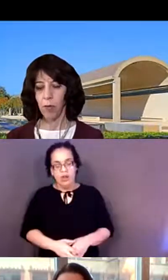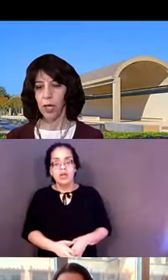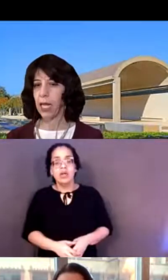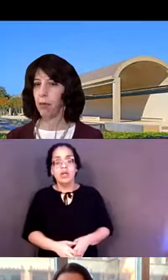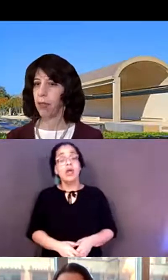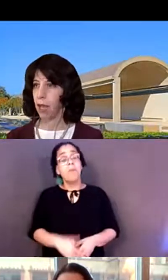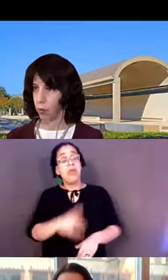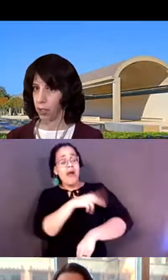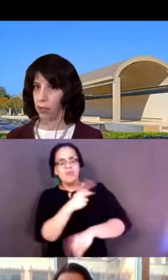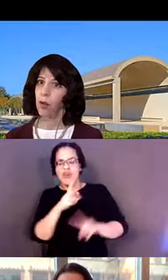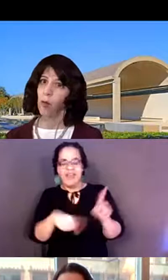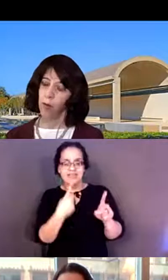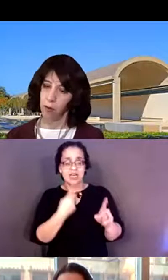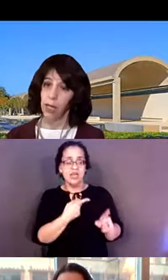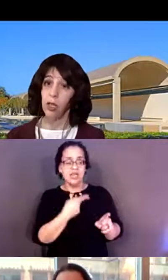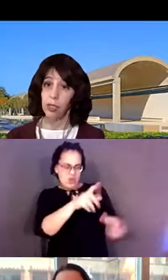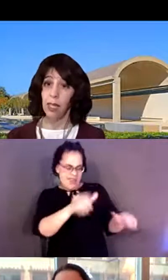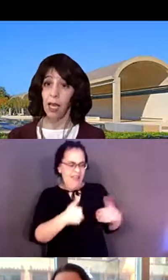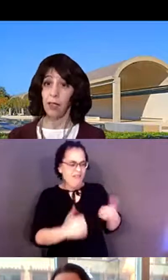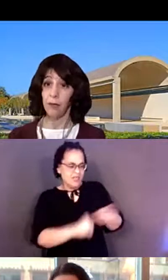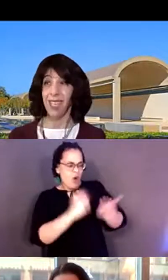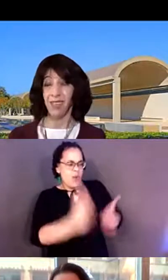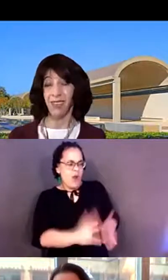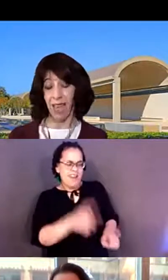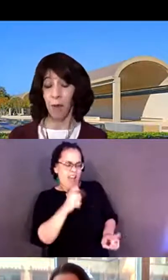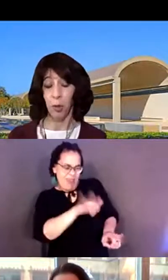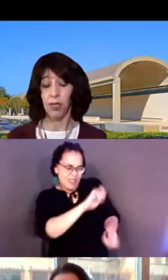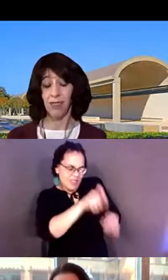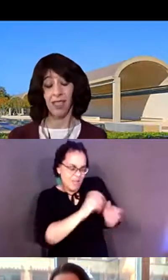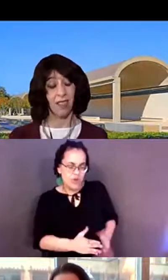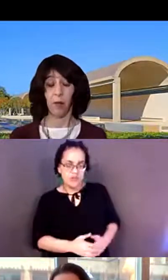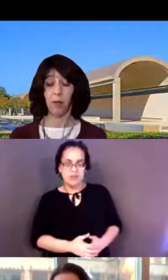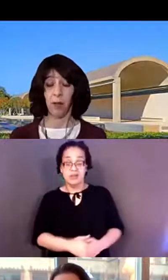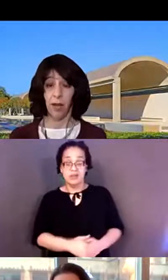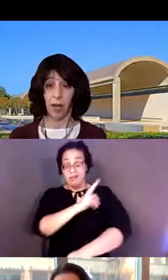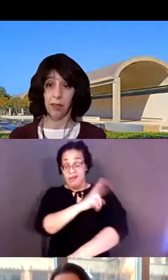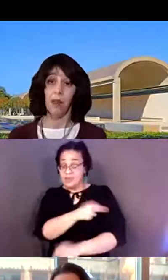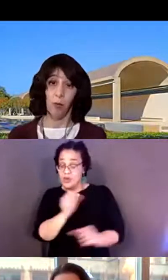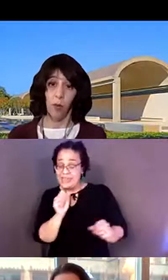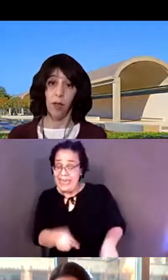it can't be that one. They could say that if, if that person